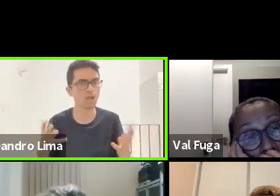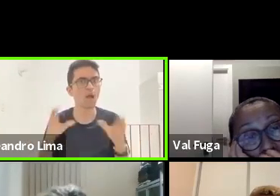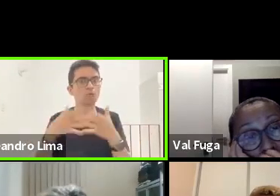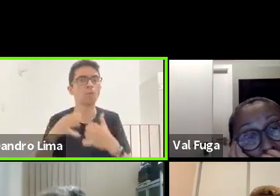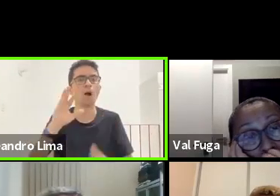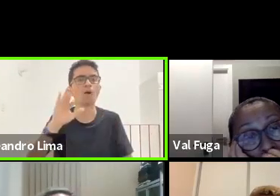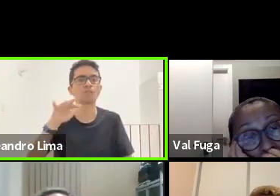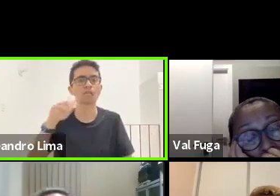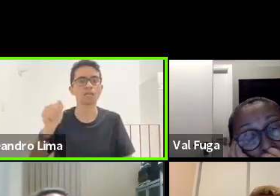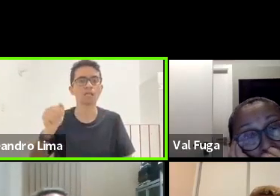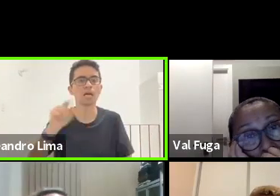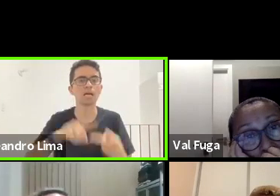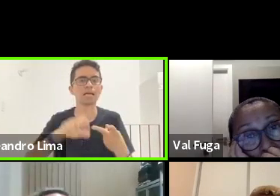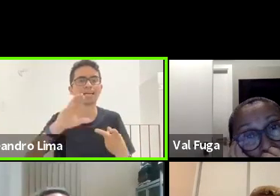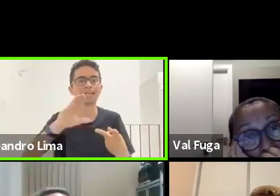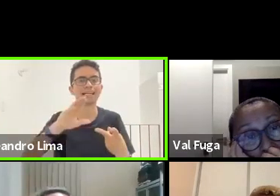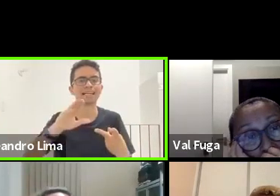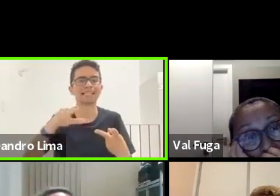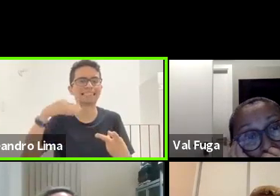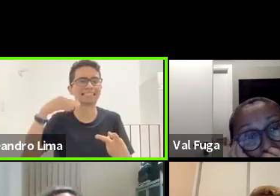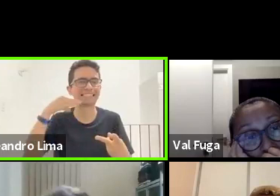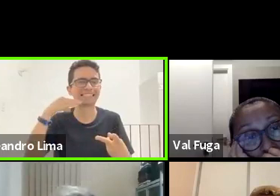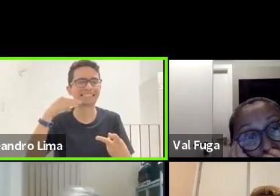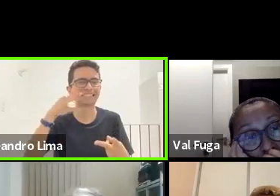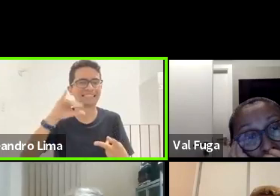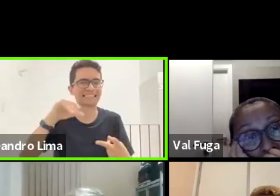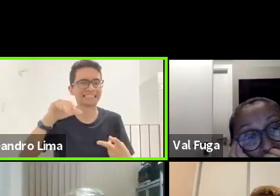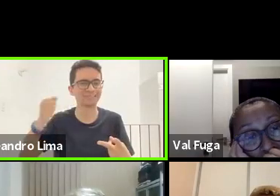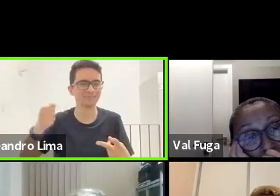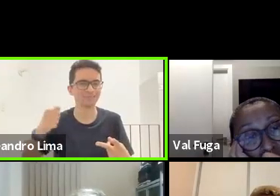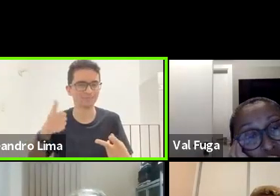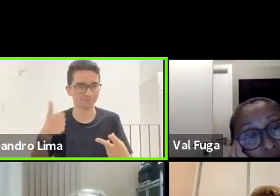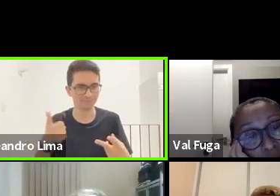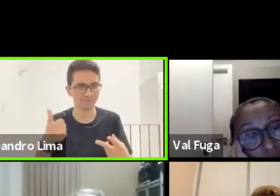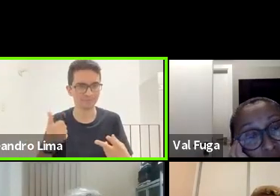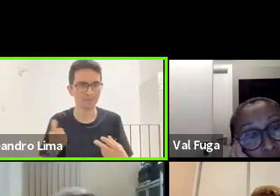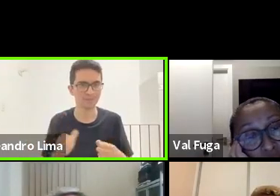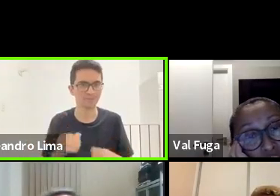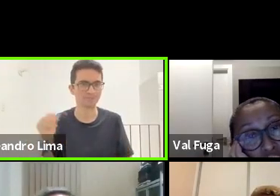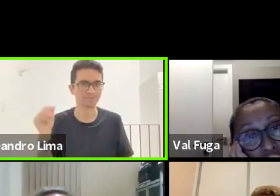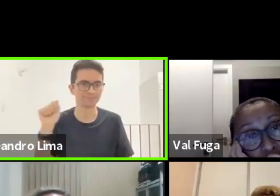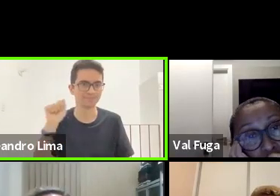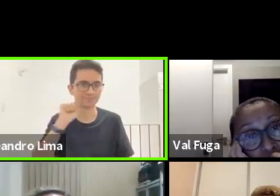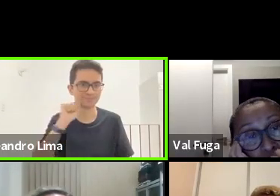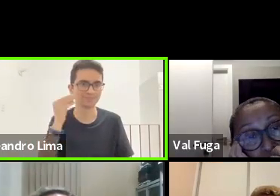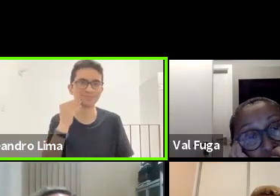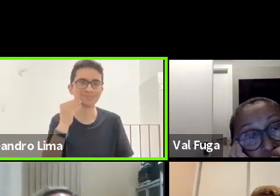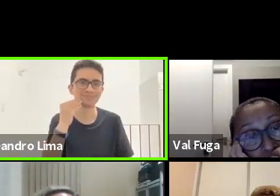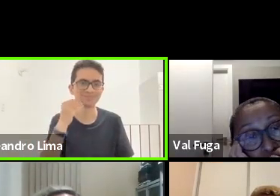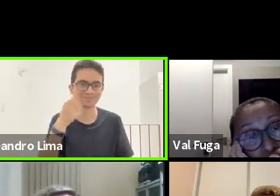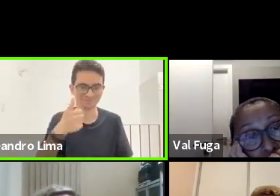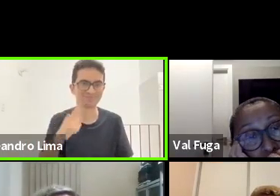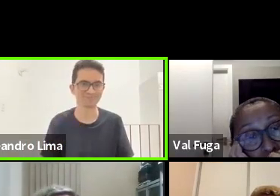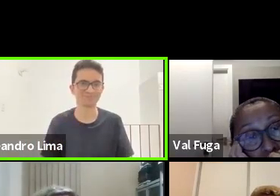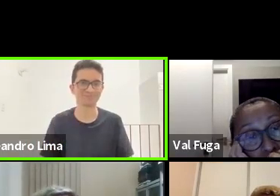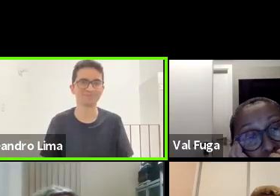we were asking ourselves, when was the mistake, you know, we've been working with intervention research for over 20 years in this research group led by Amanda and CC. And then it's a bit like this And then it's a bit like this. I don't know if disappointing is the best word but it makes